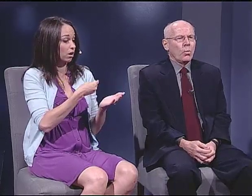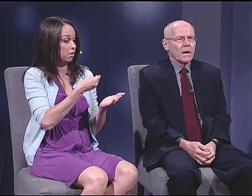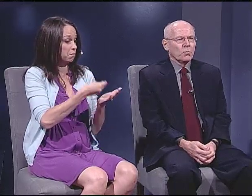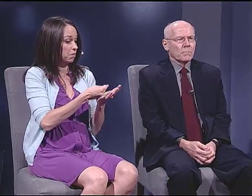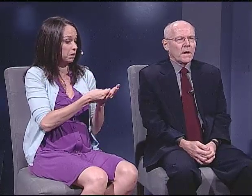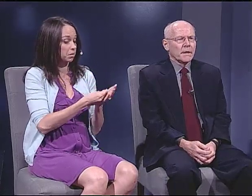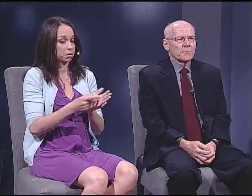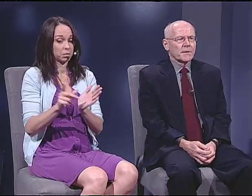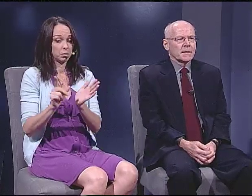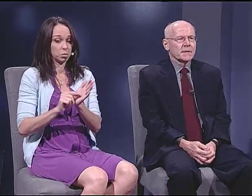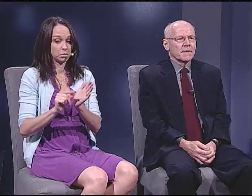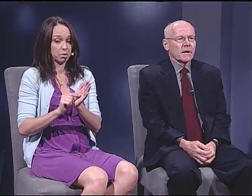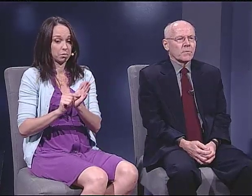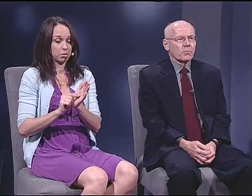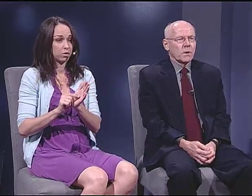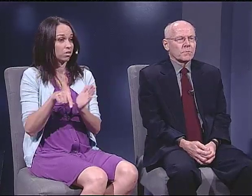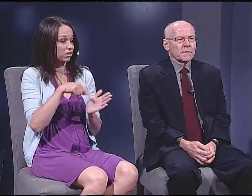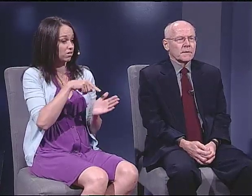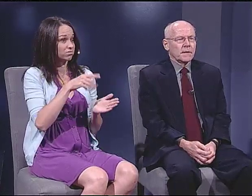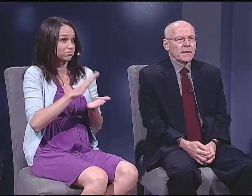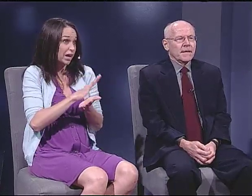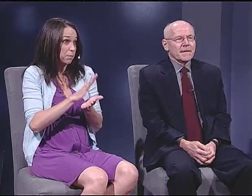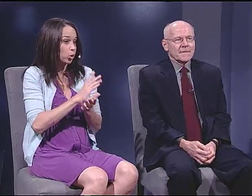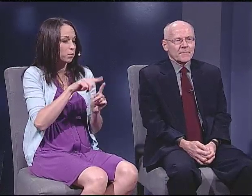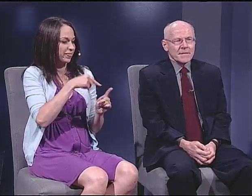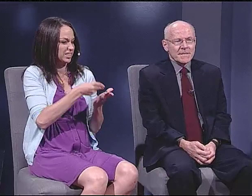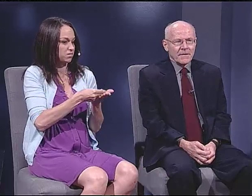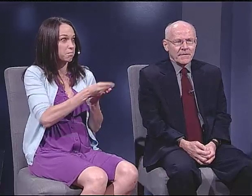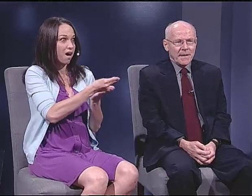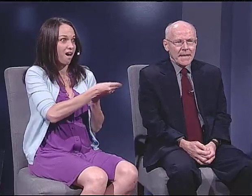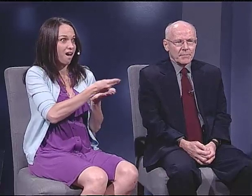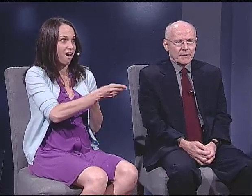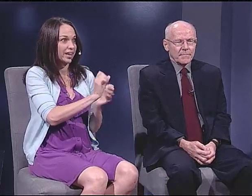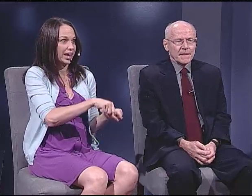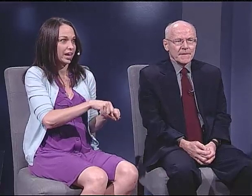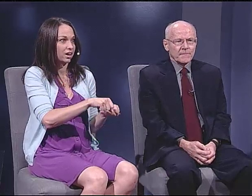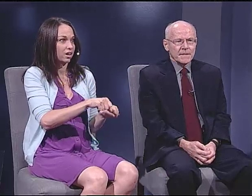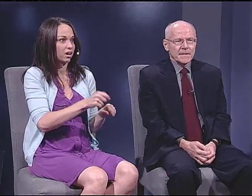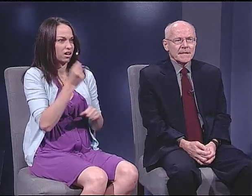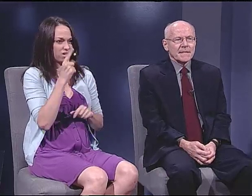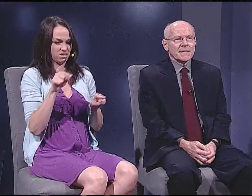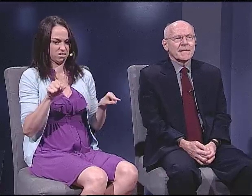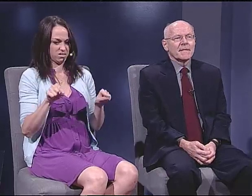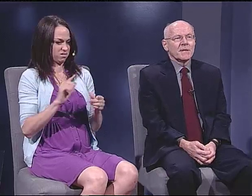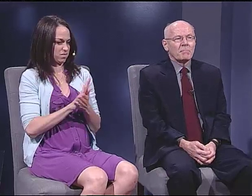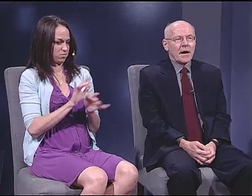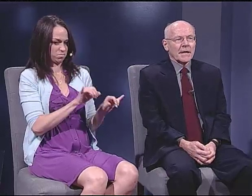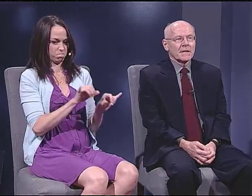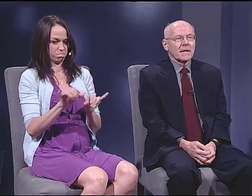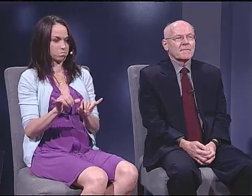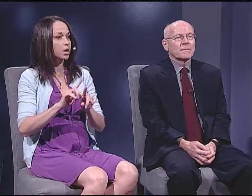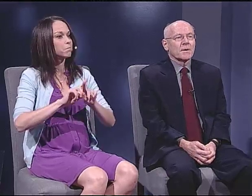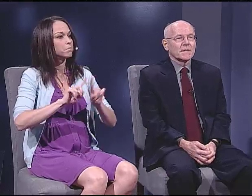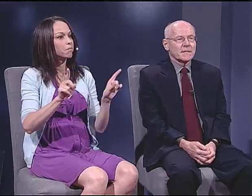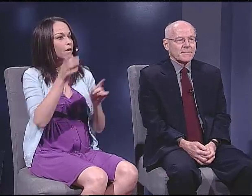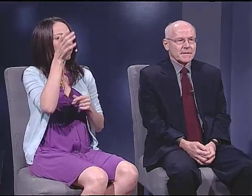one will buy you things and the other won't. The difference is not the paper. The difference is in the mind of the participants.